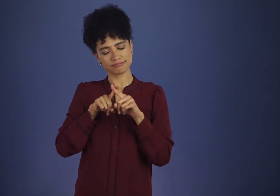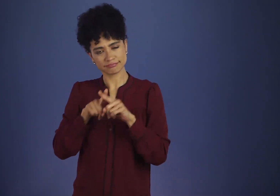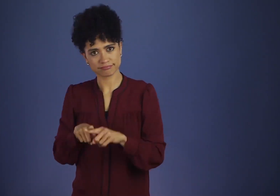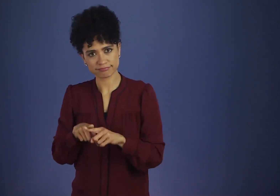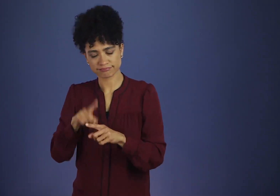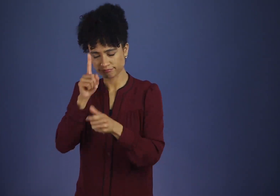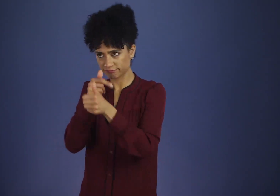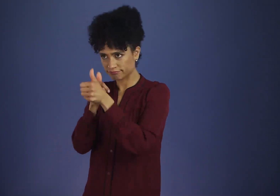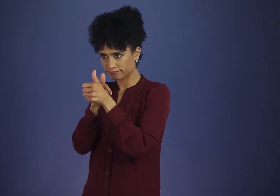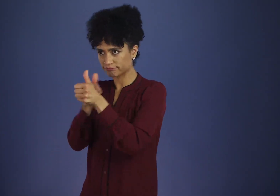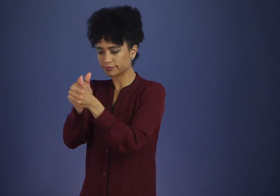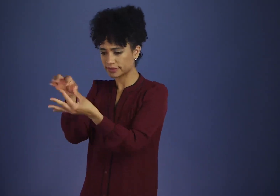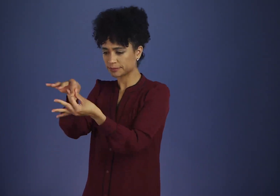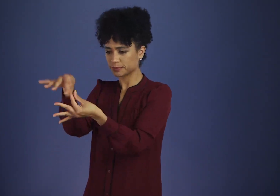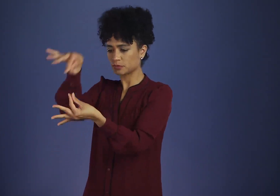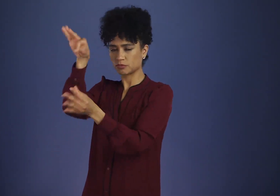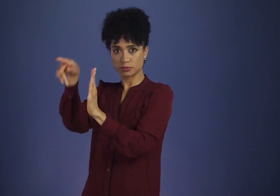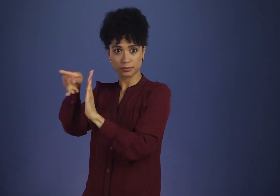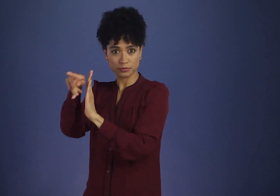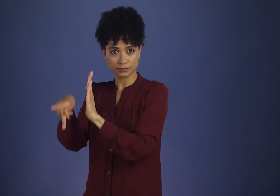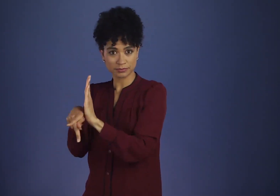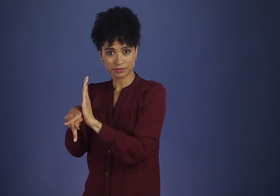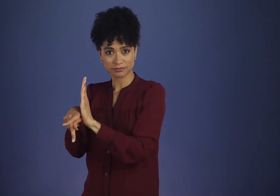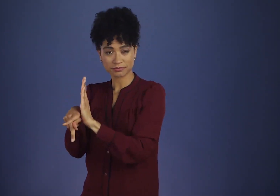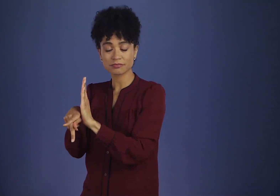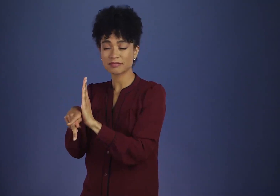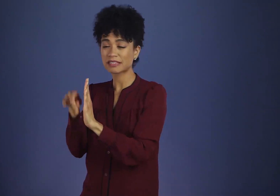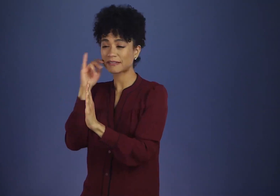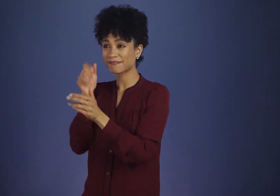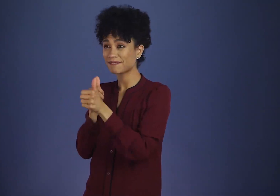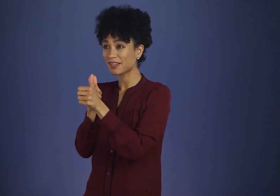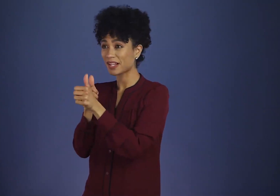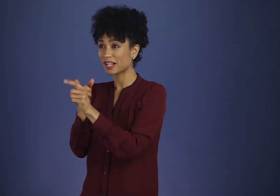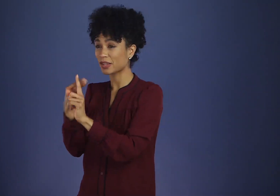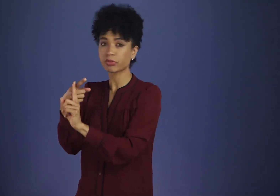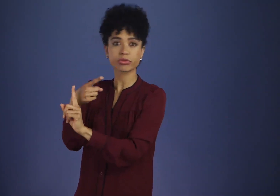His life actually depends upon obedience to spiritual principles.